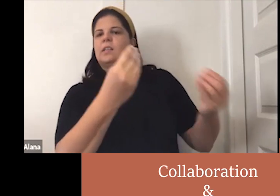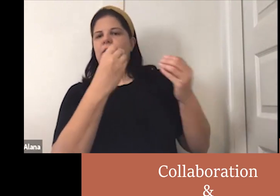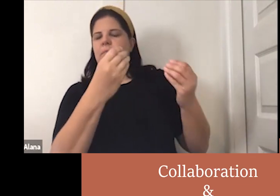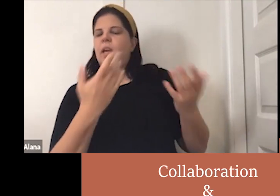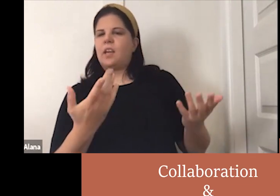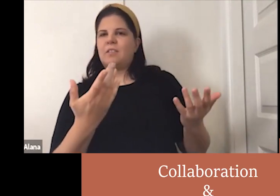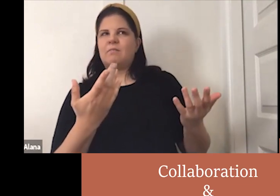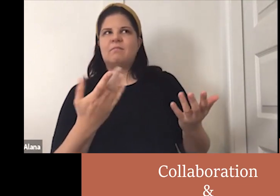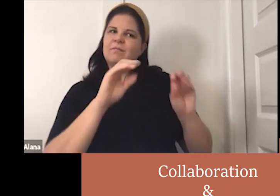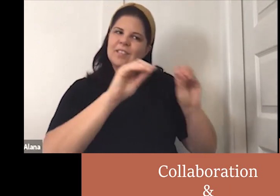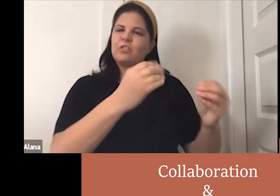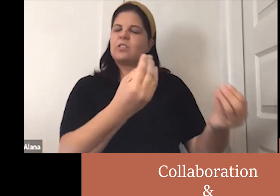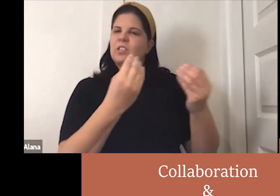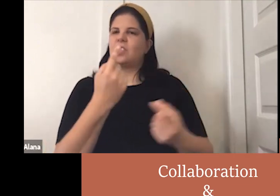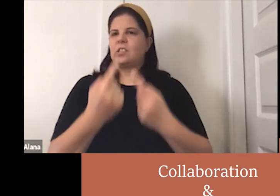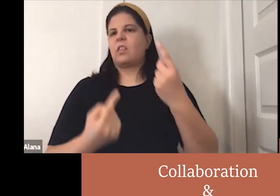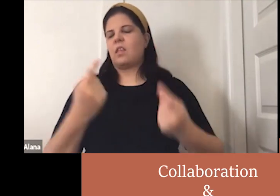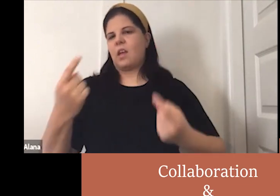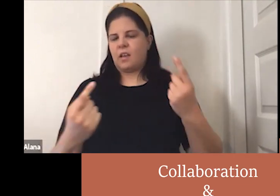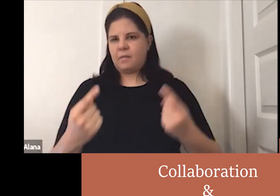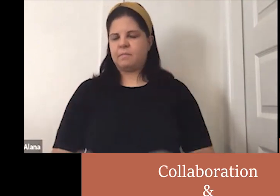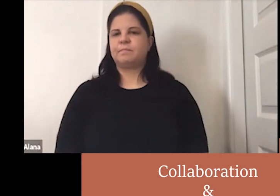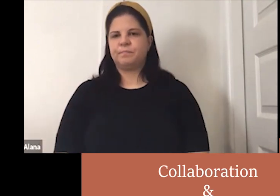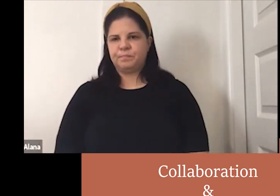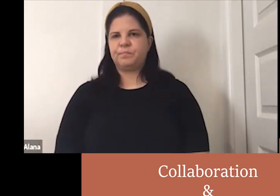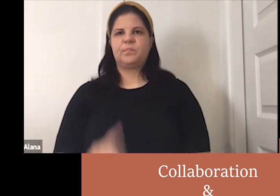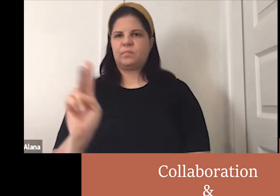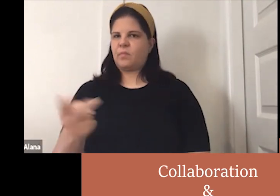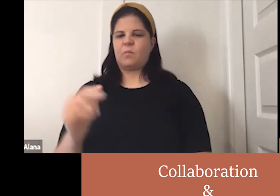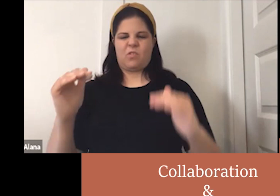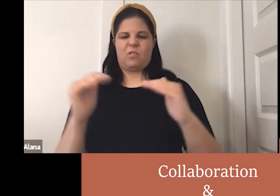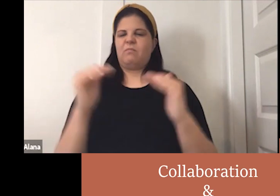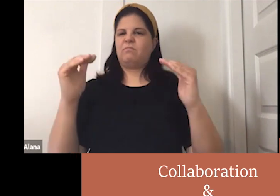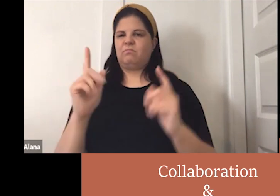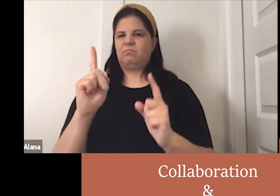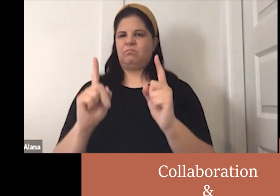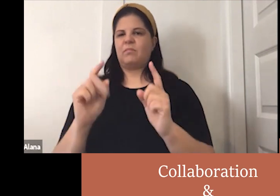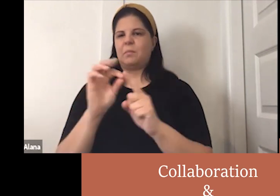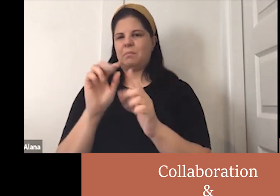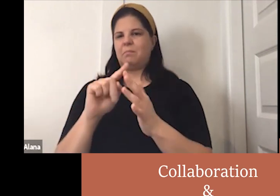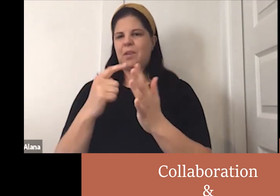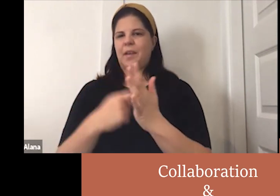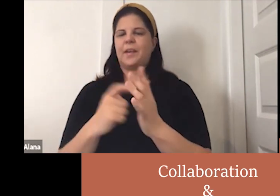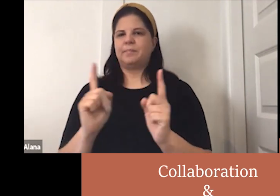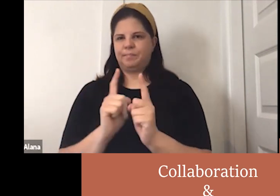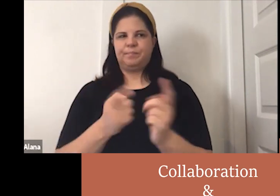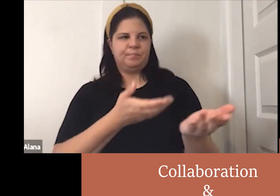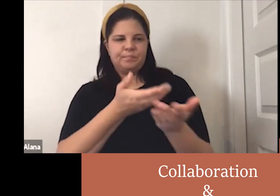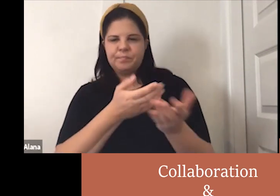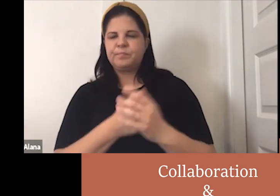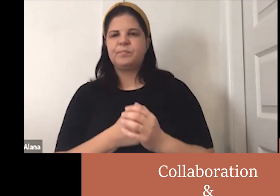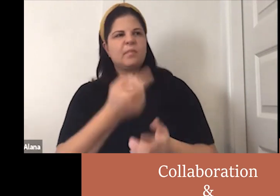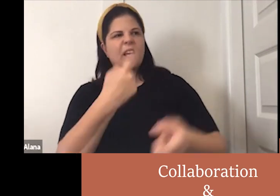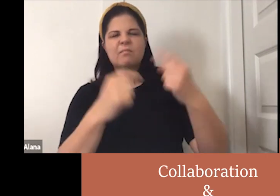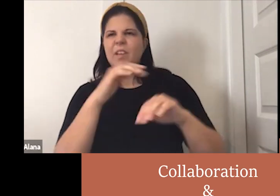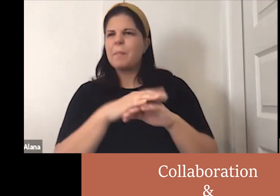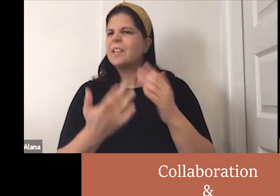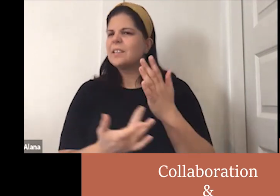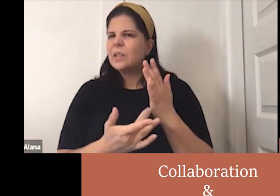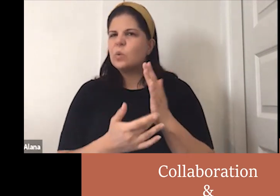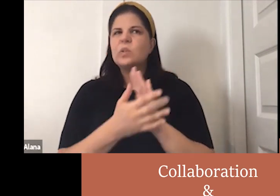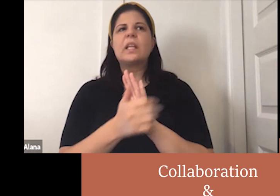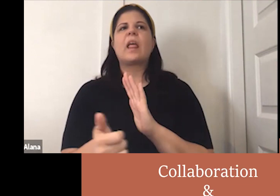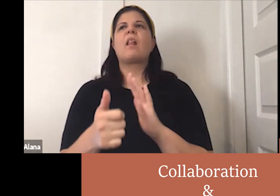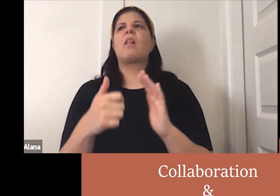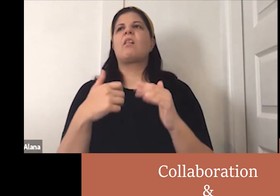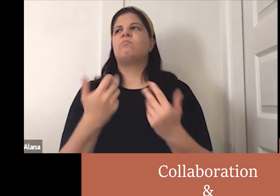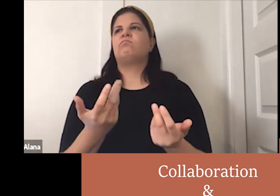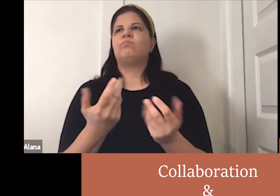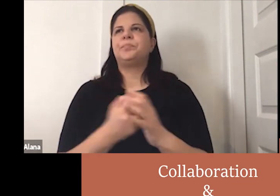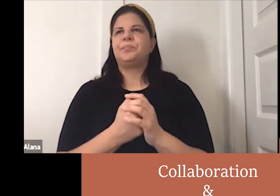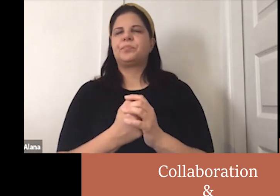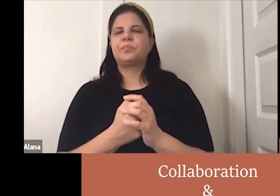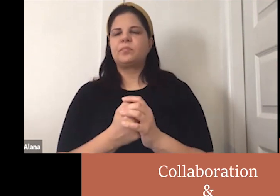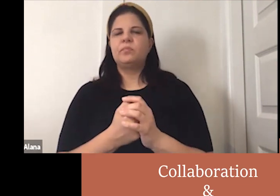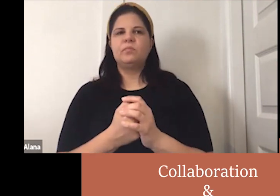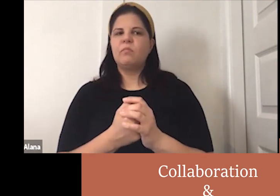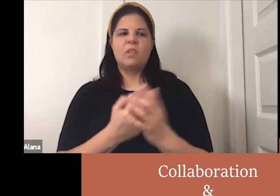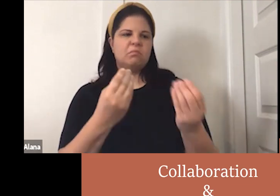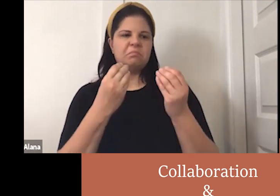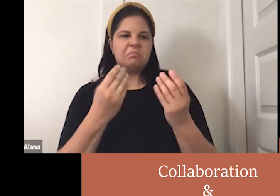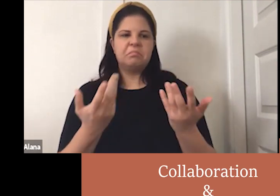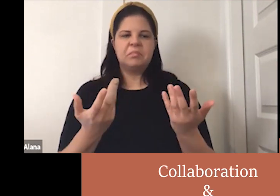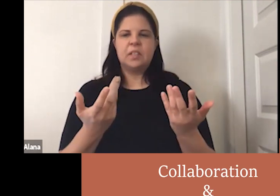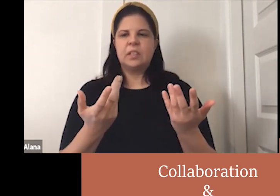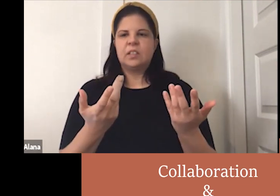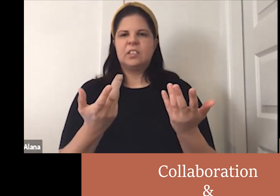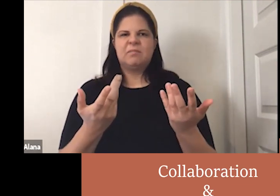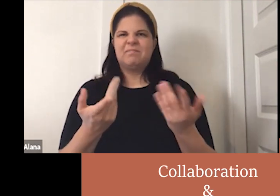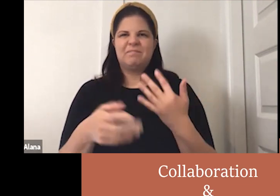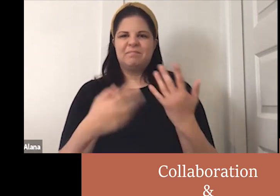aesthetics as I was from them about the technological skills or how to do a certain type of representation